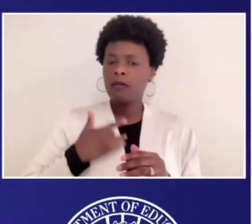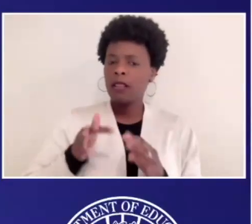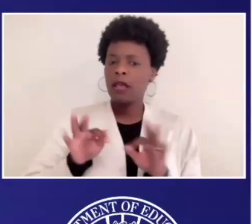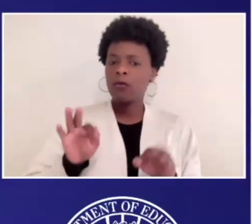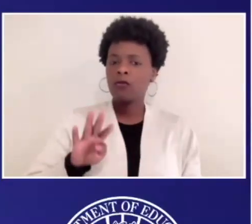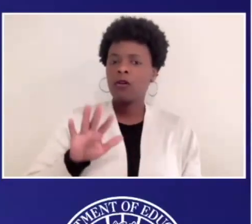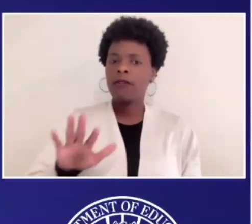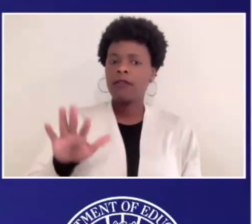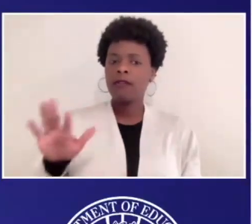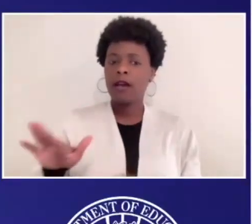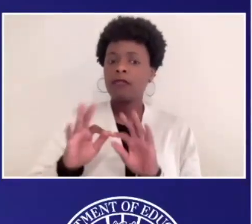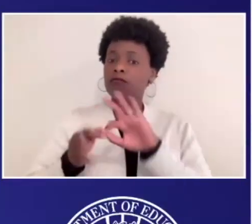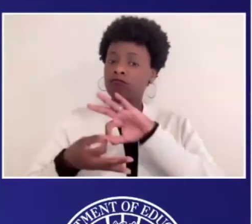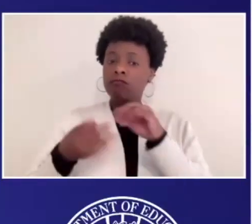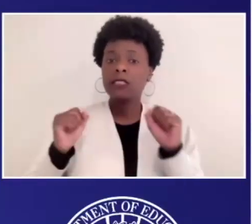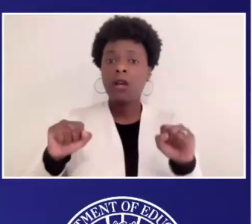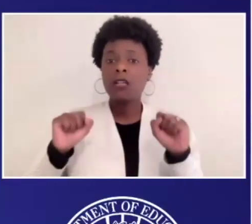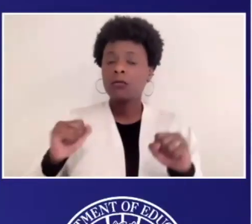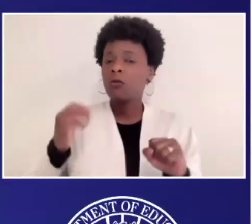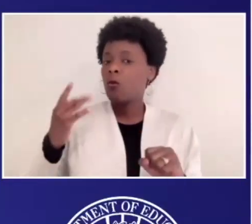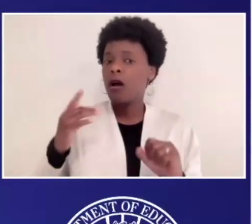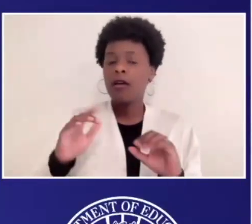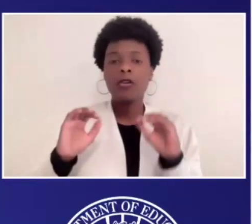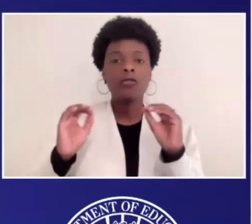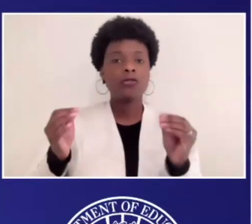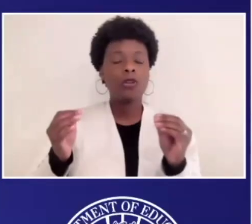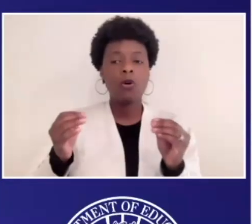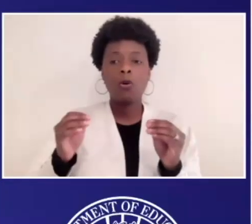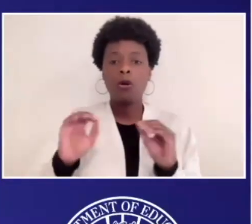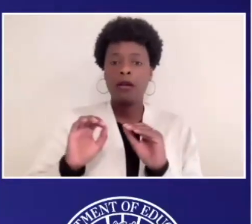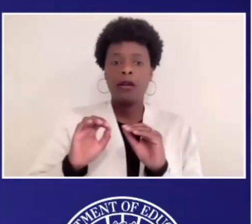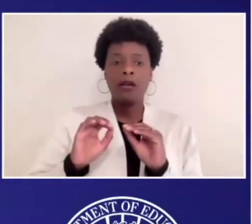definitely possible, given that there's no express provision that says no minimum payment can be applied.